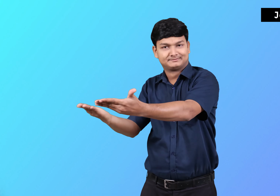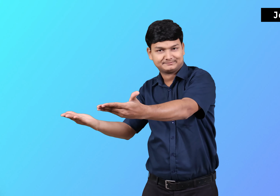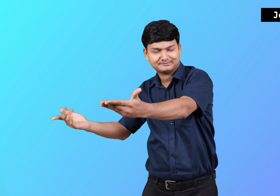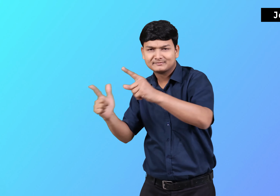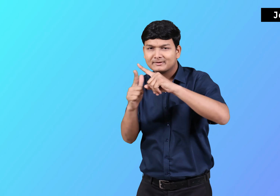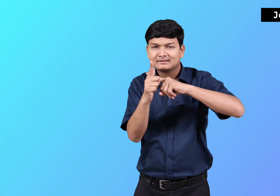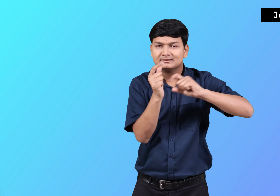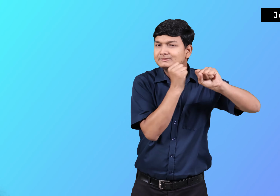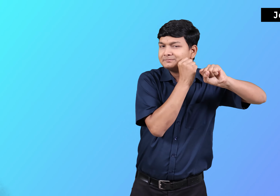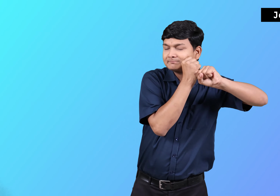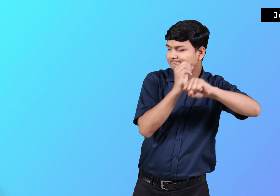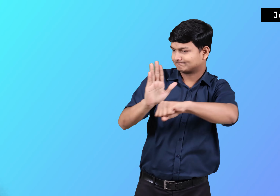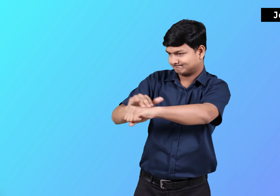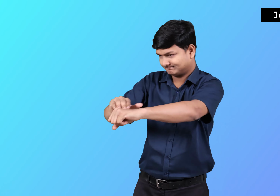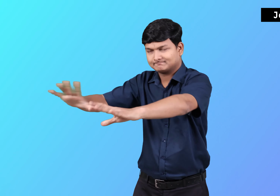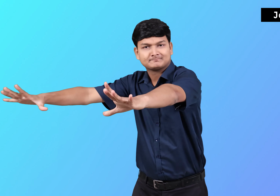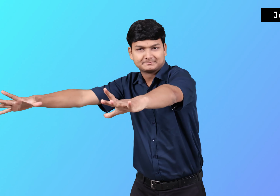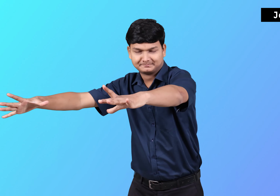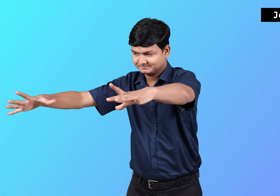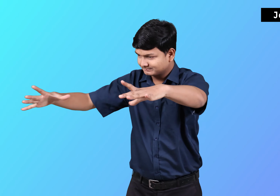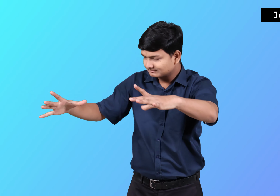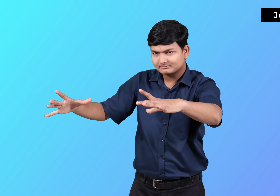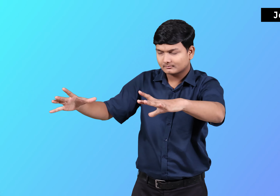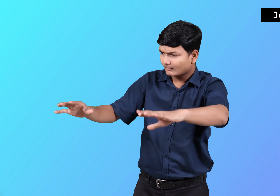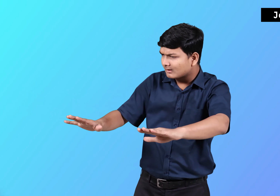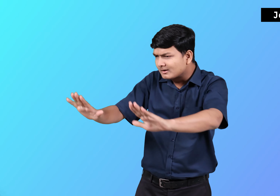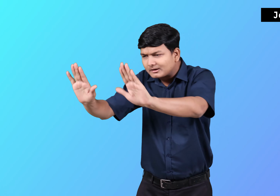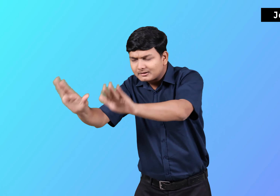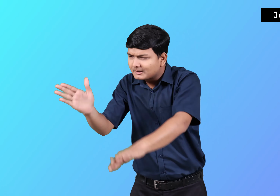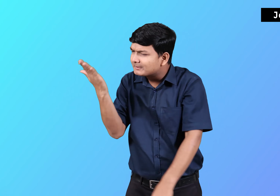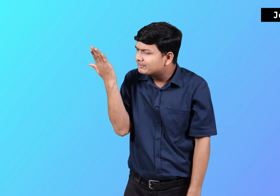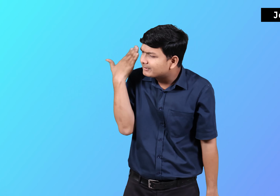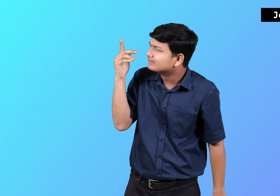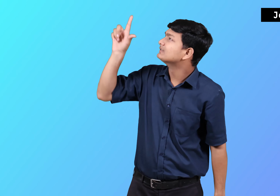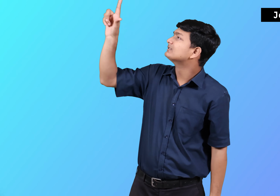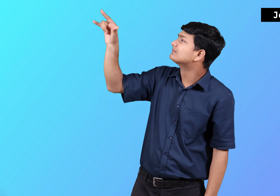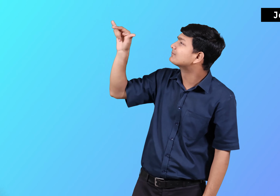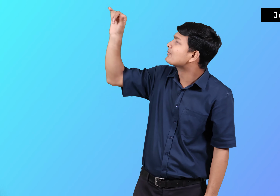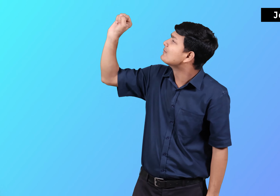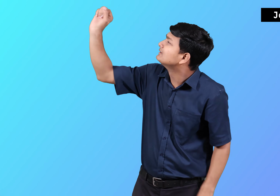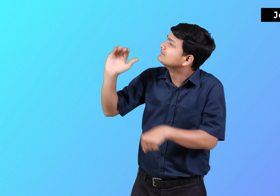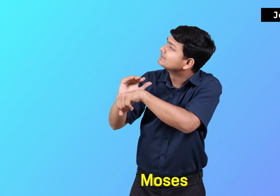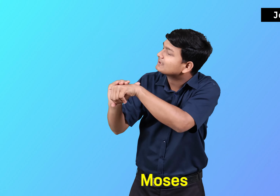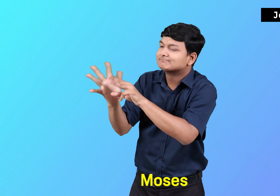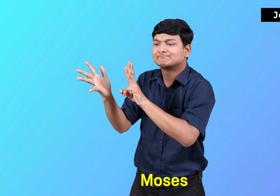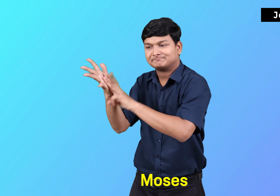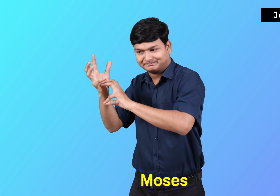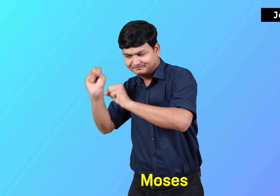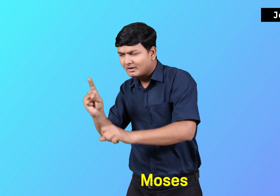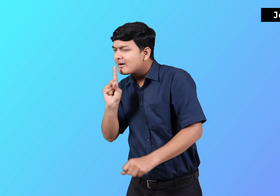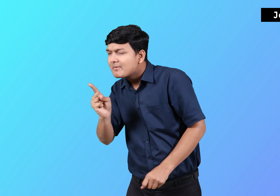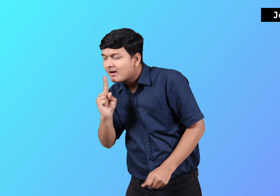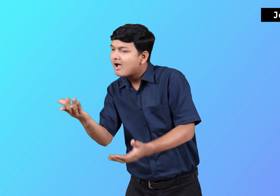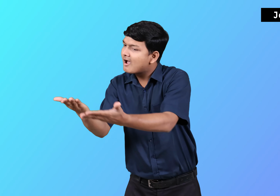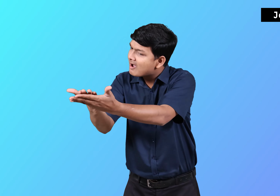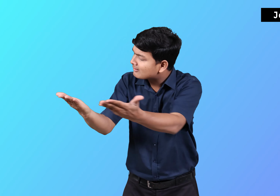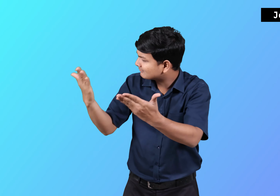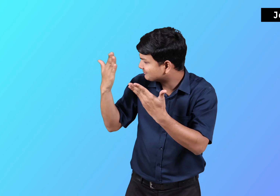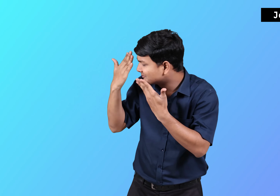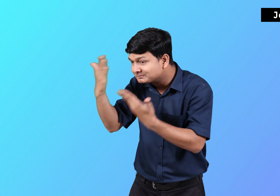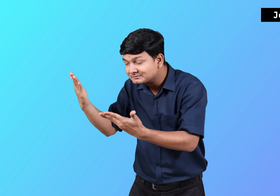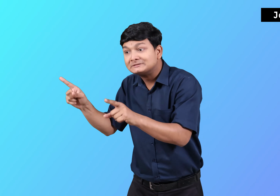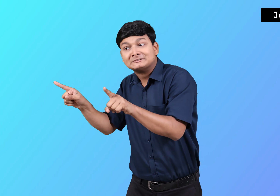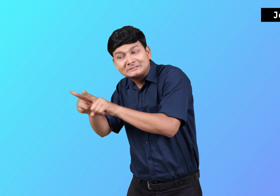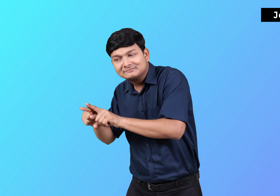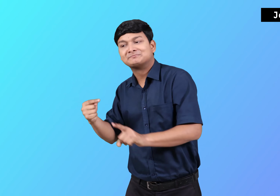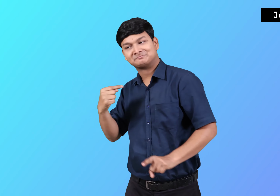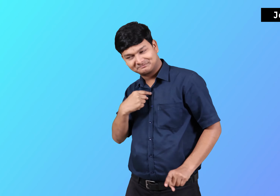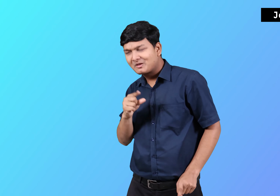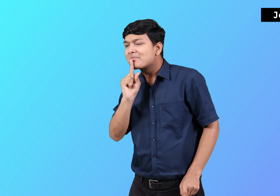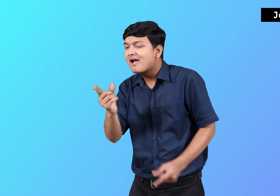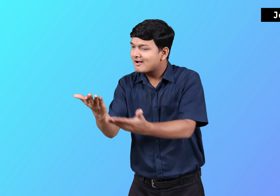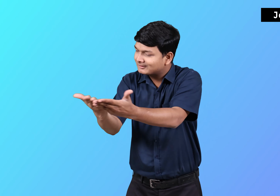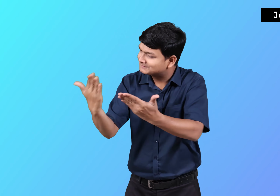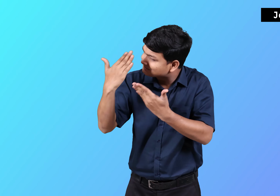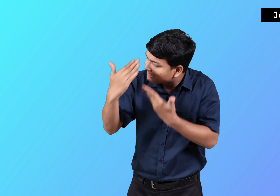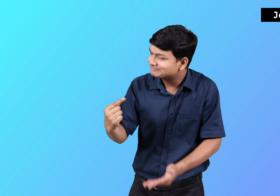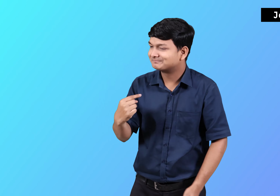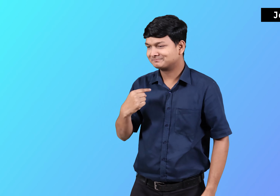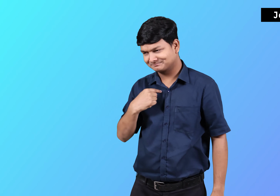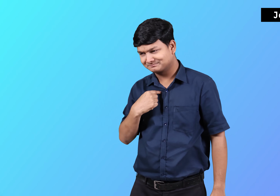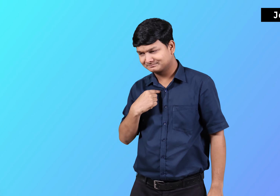Joshua said to them, “Moses was the LORD’s servant. You obeyed everything that Moses told you to do. And you also obeyed all my commands.